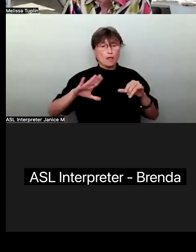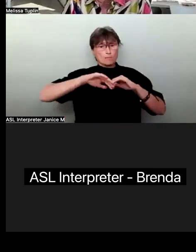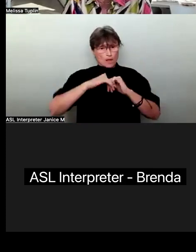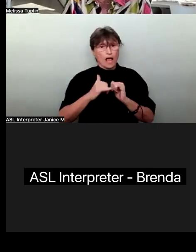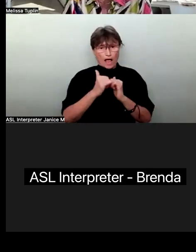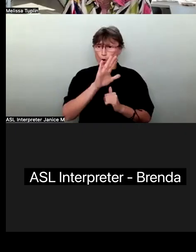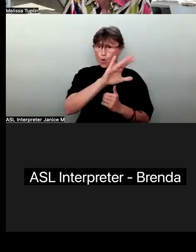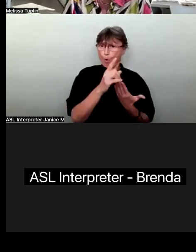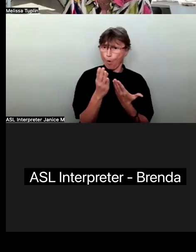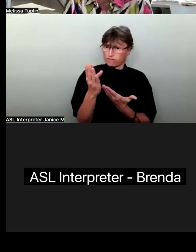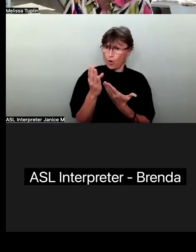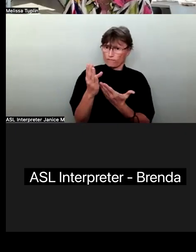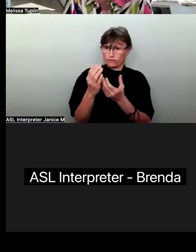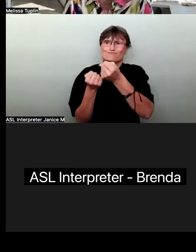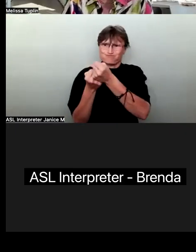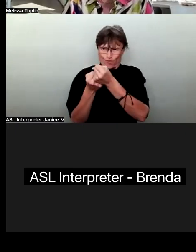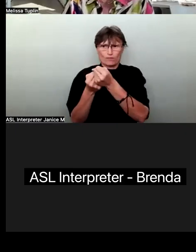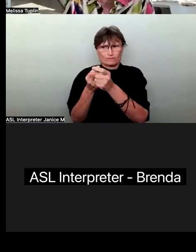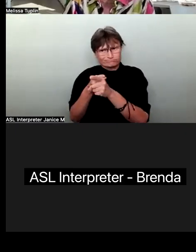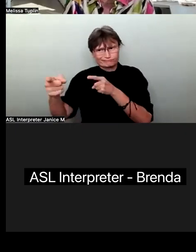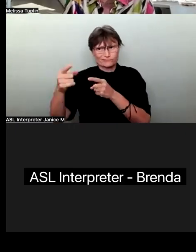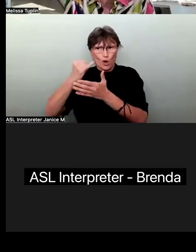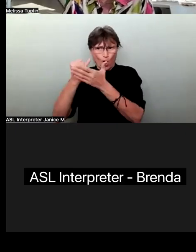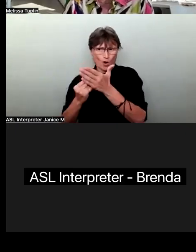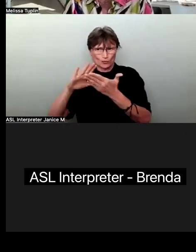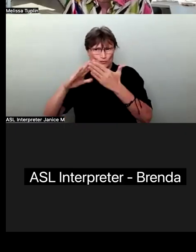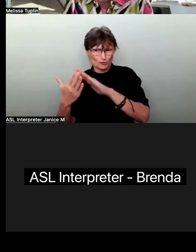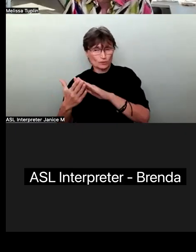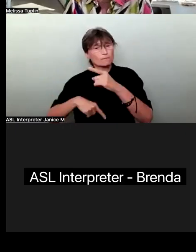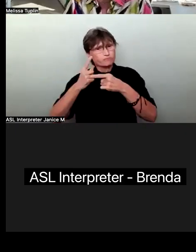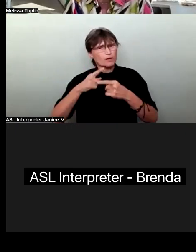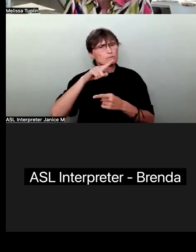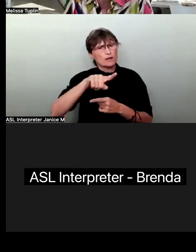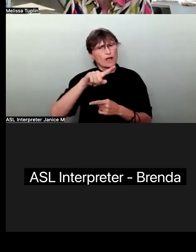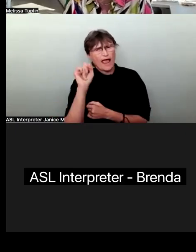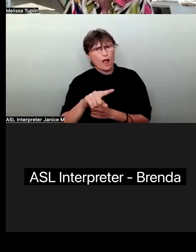and who your artistic peers are. There is a question later on in the application